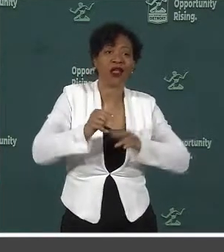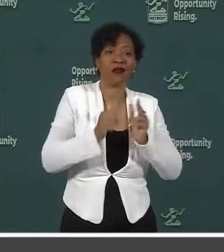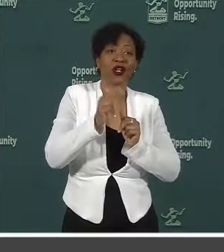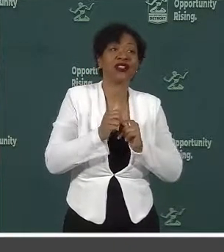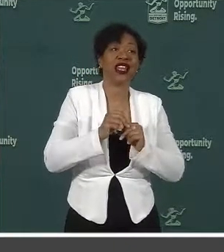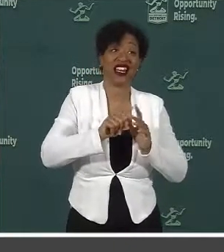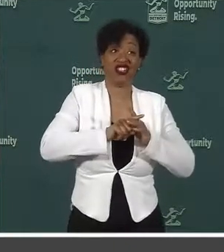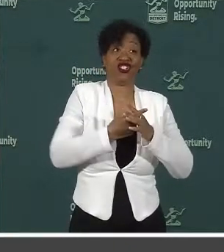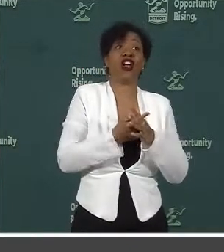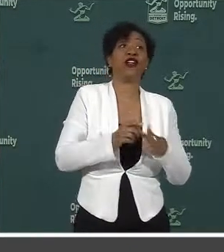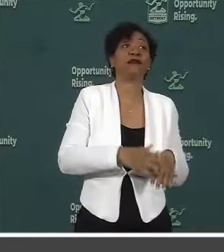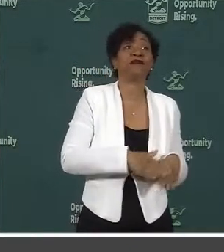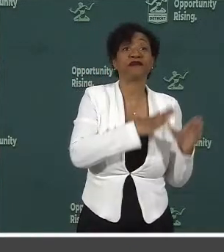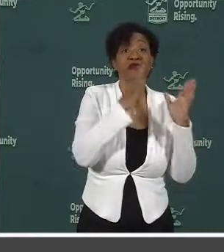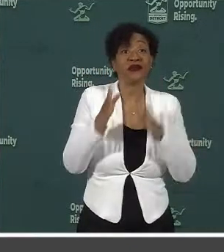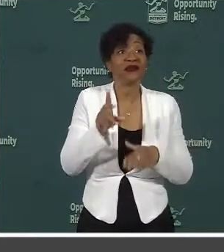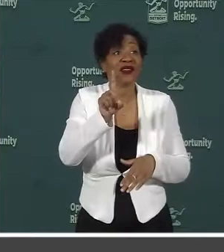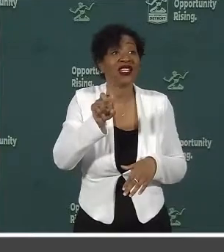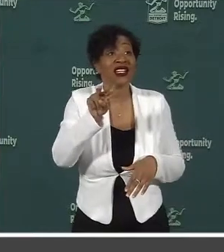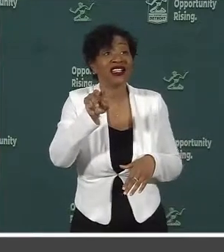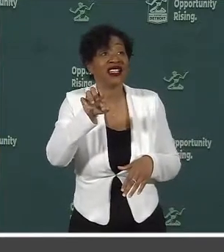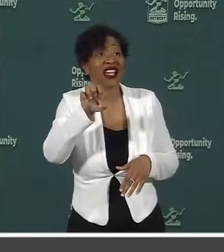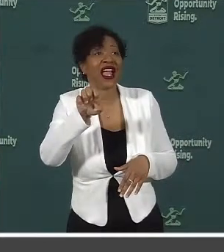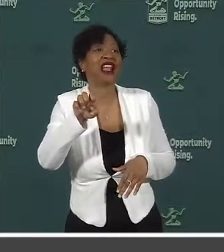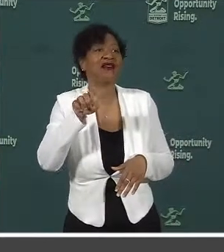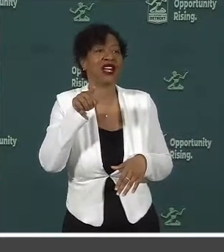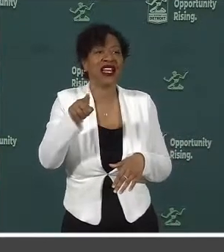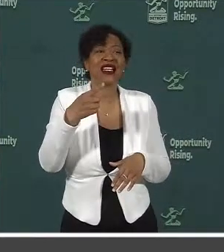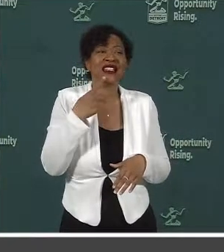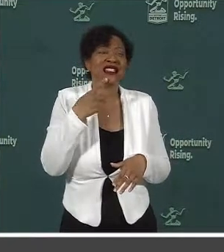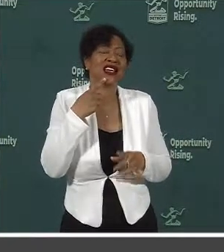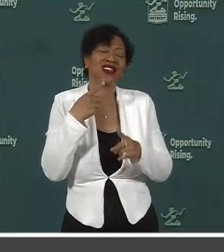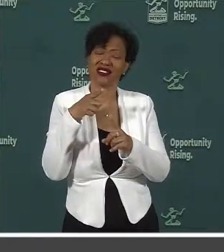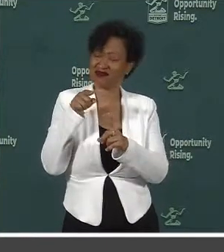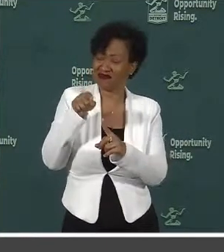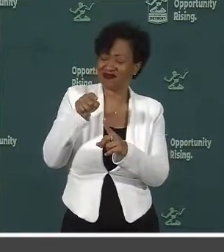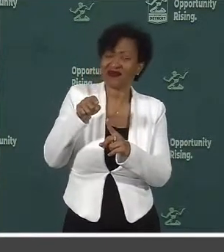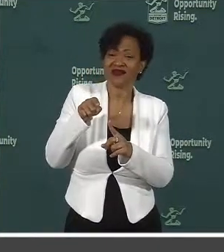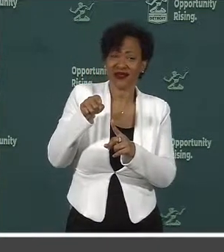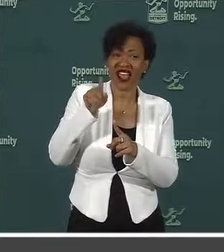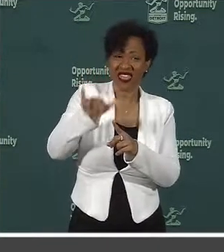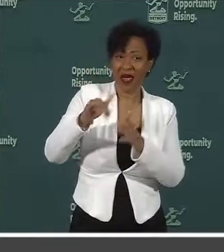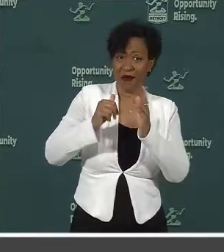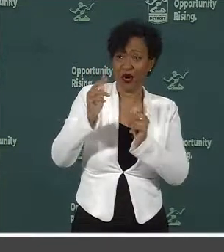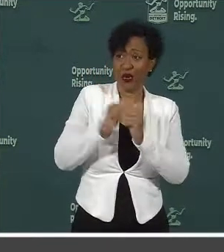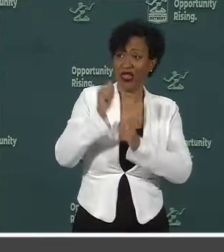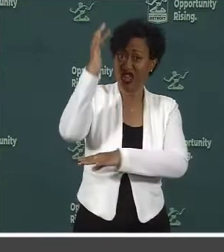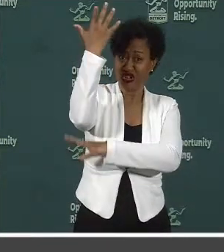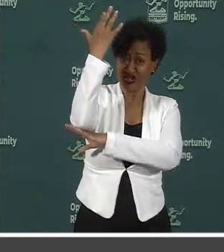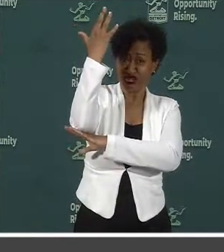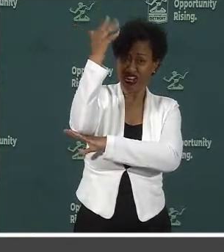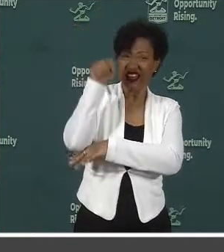ME AND THE METROPOLITAN BUILDING THE BUILDING HAD THE TREE GROWING OUT OF IT IT WAS ON THE DEMOLITION LIST WE'RE READY TO KNOCK IT DOWN THEY SAID DON'T DO THAT WE THINK WE